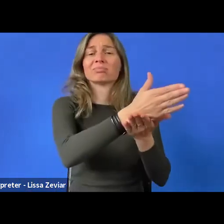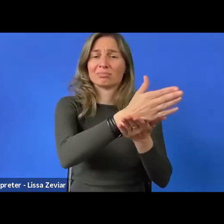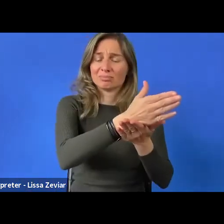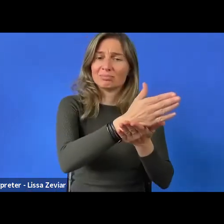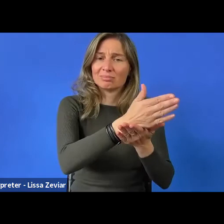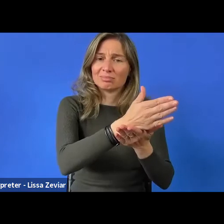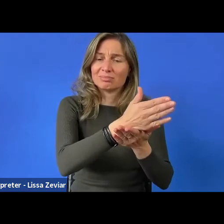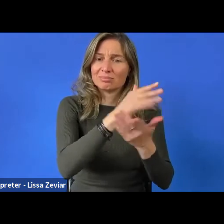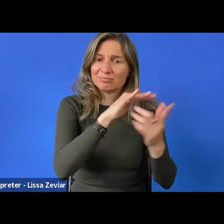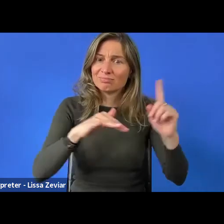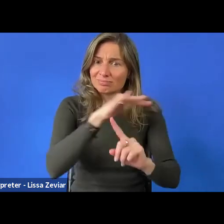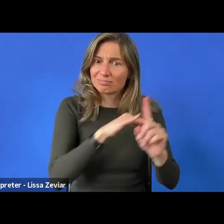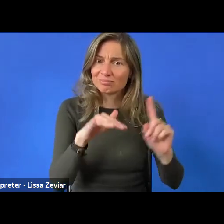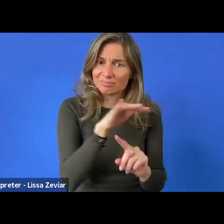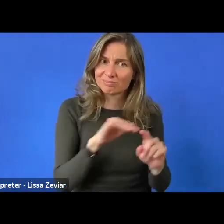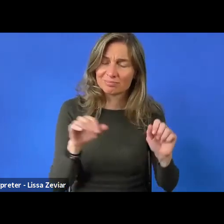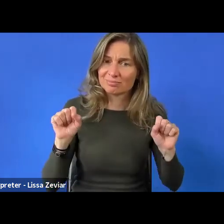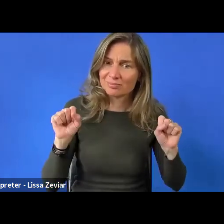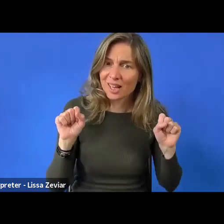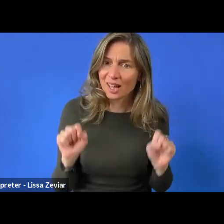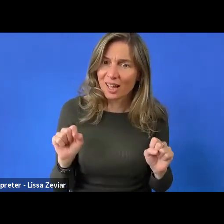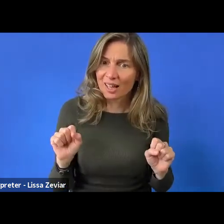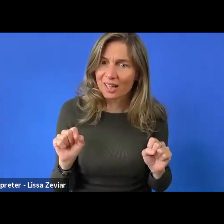We will speak about the individuals’ communications,